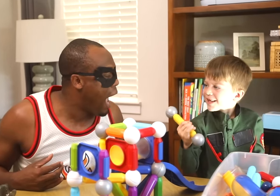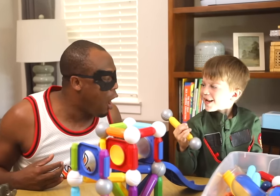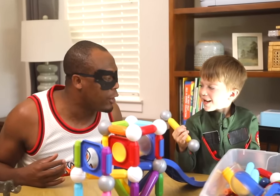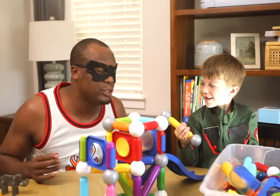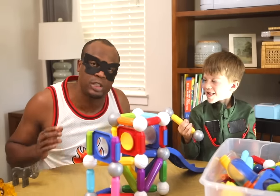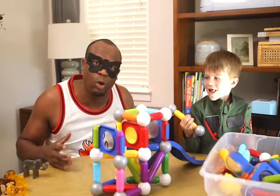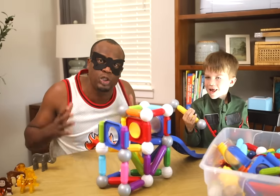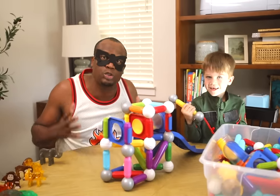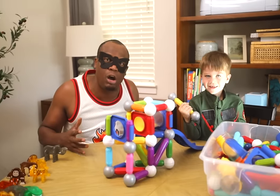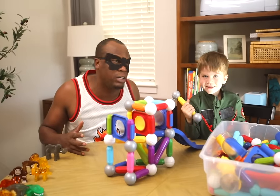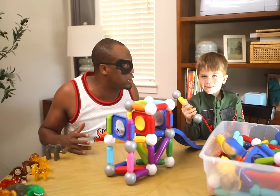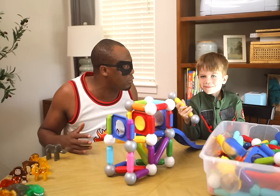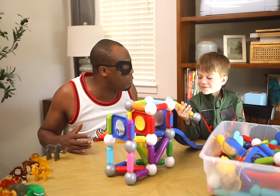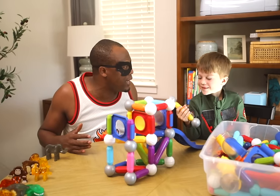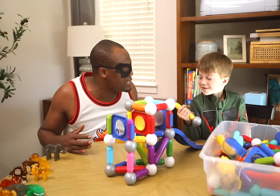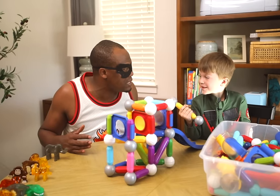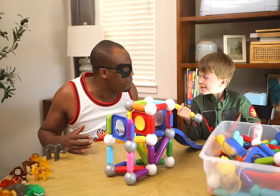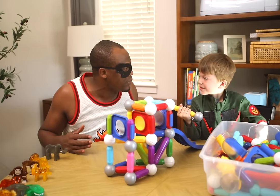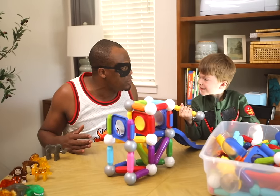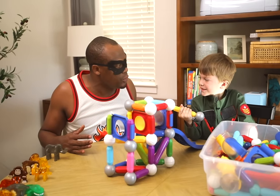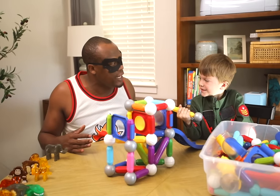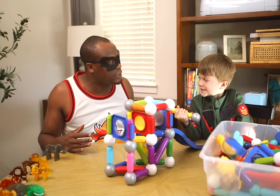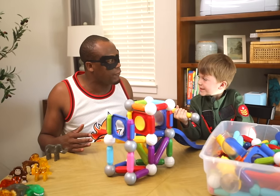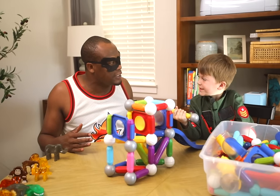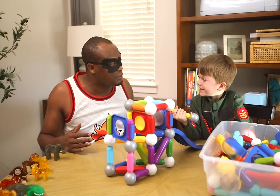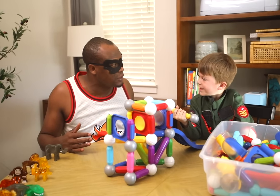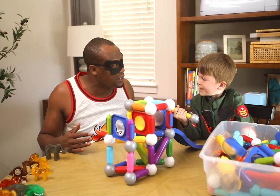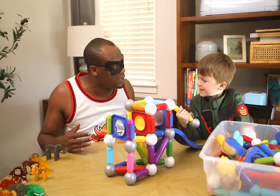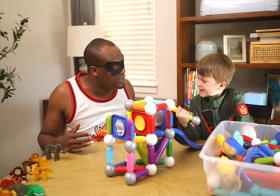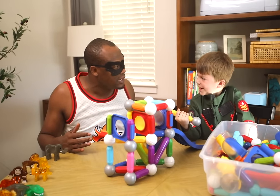How are you so strong, General West? Do you eat your vegetables? Yeah.